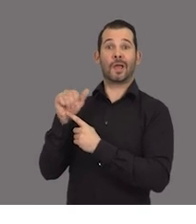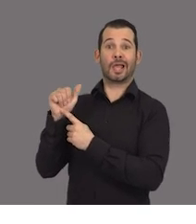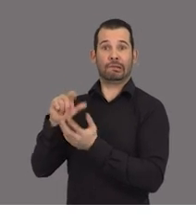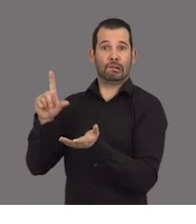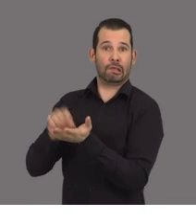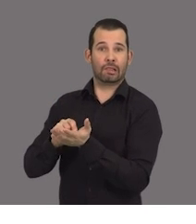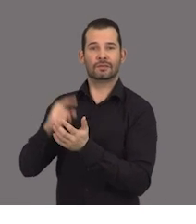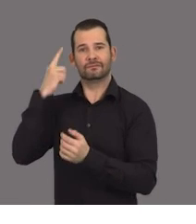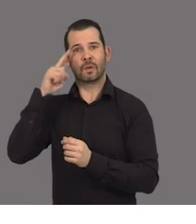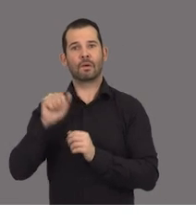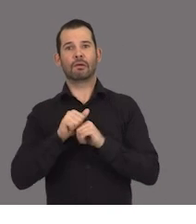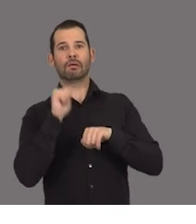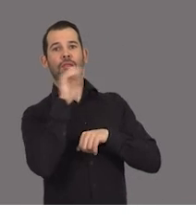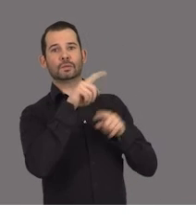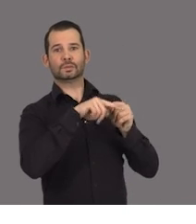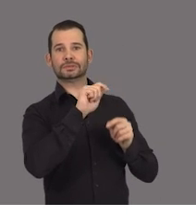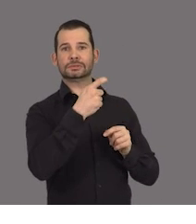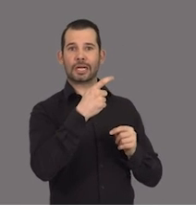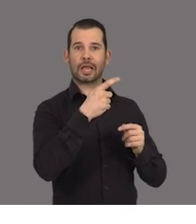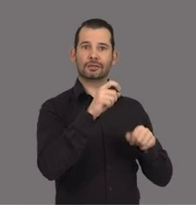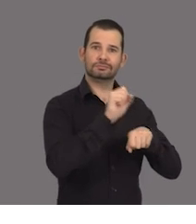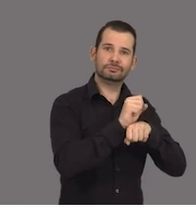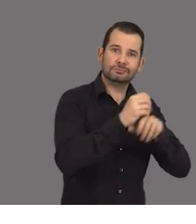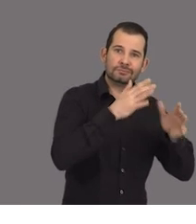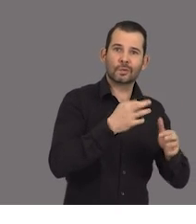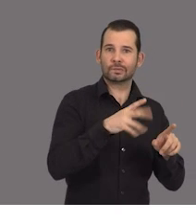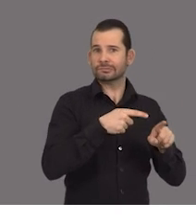tax practitioners or specialists;